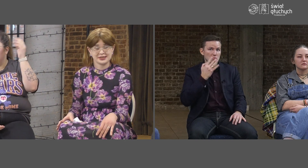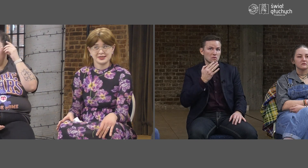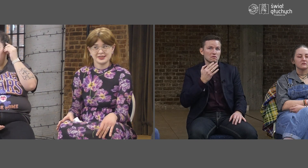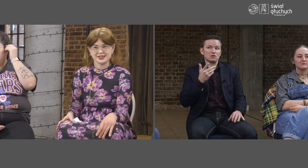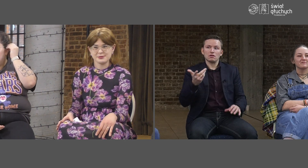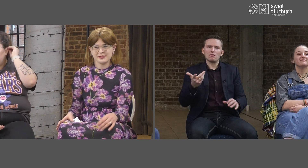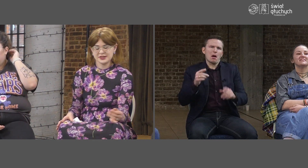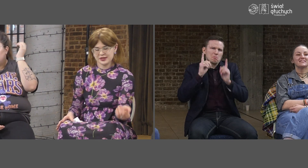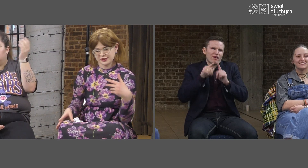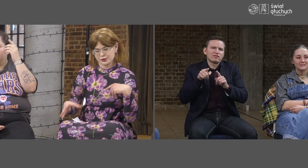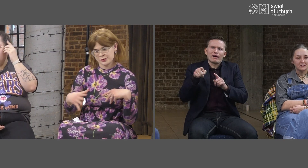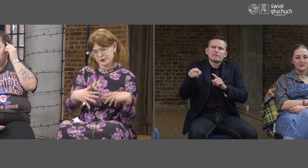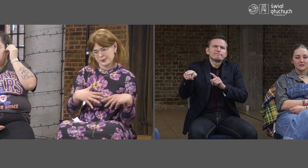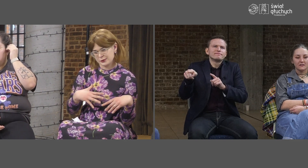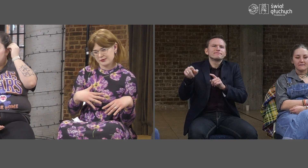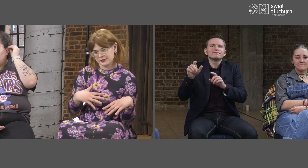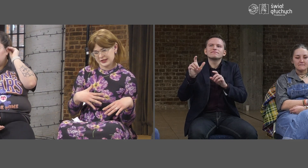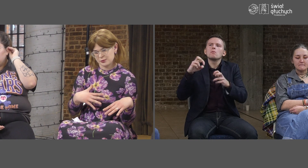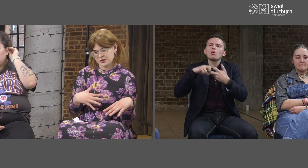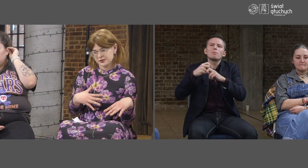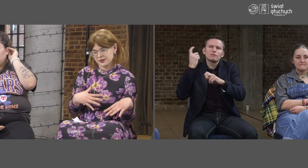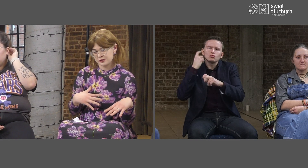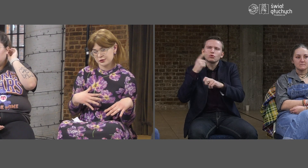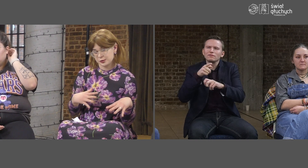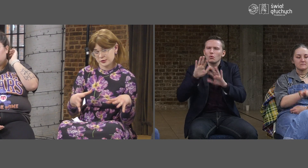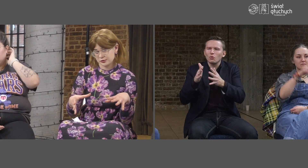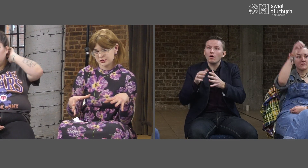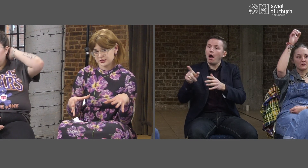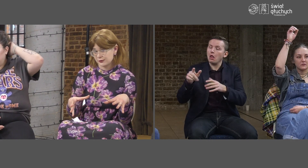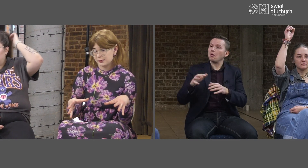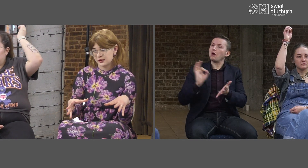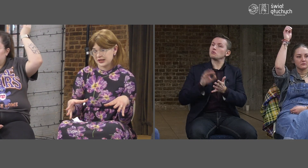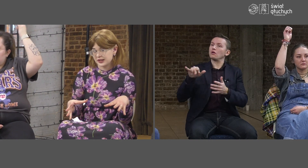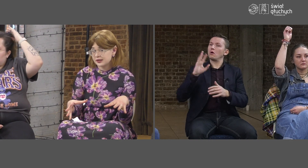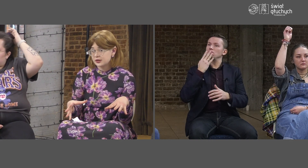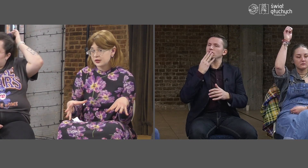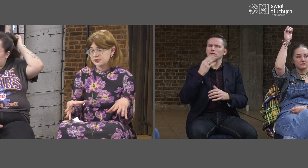And I remember that this triggered a process within me that I only recognized years later.